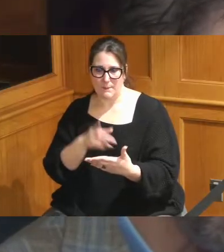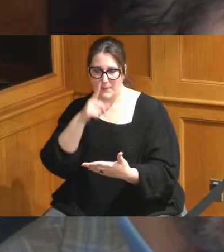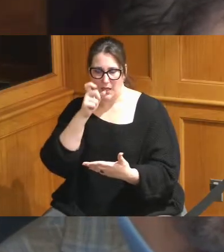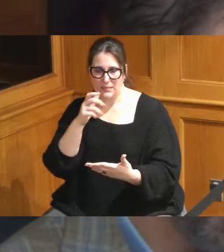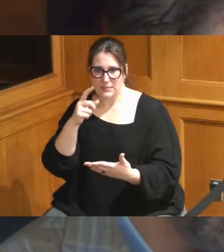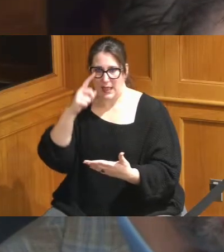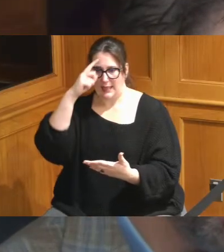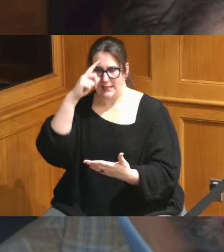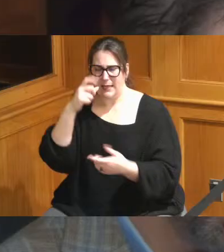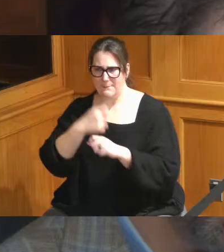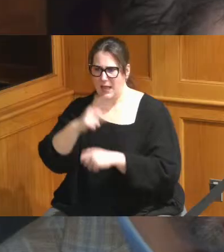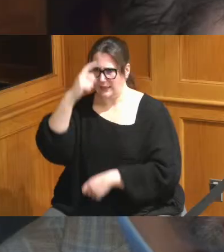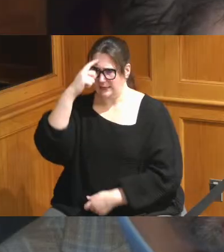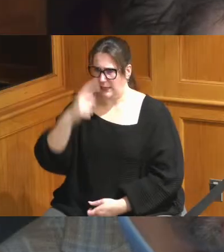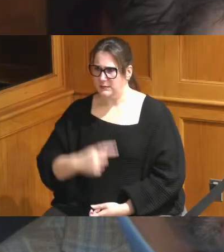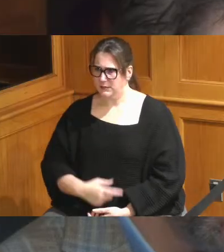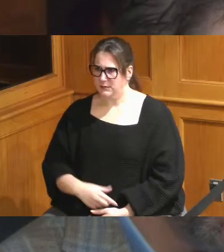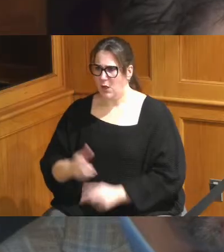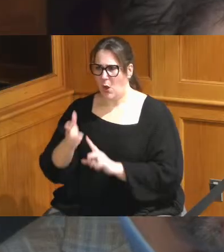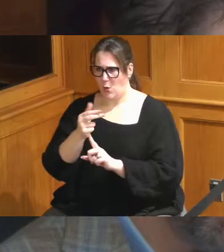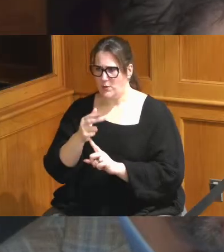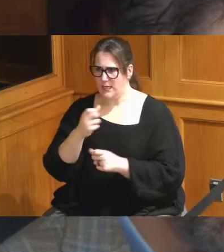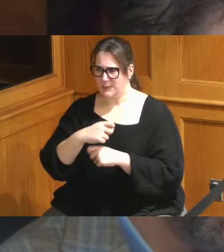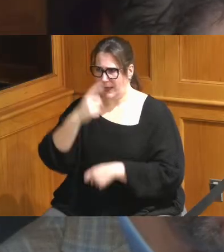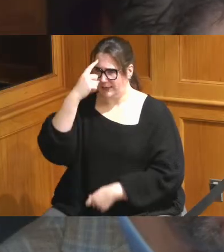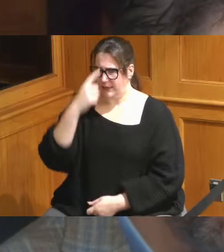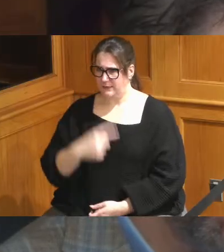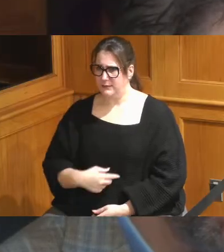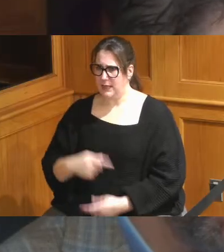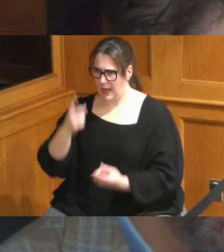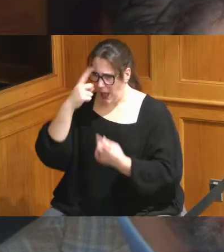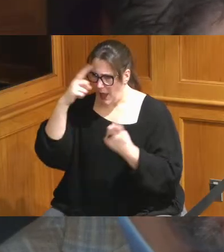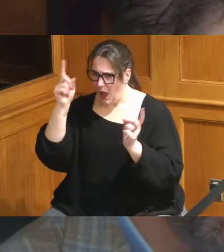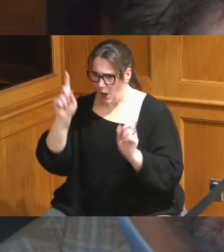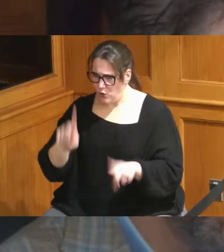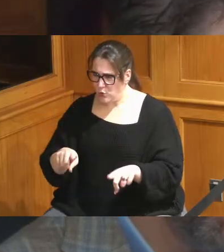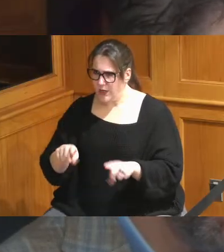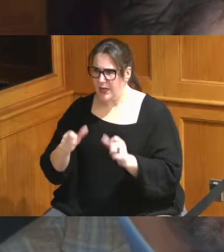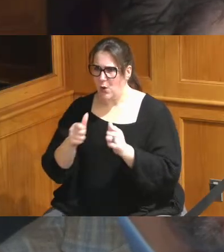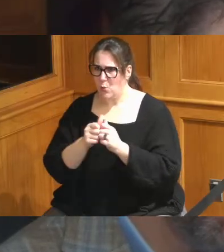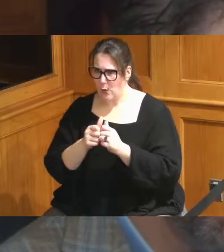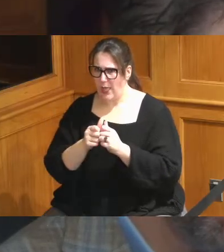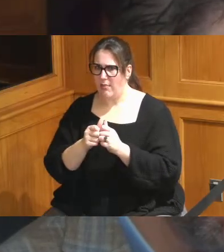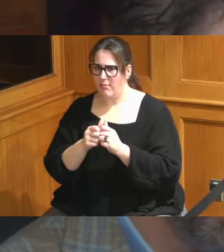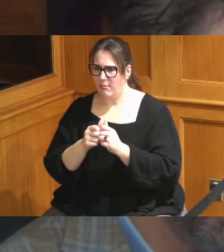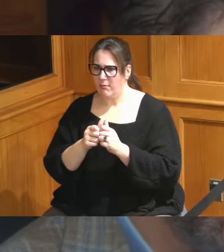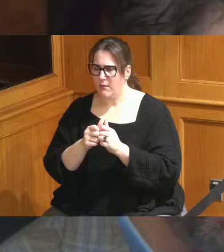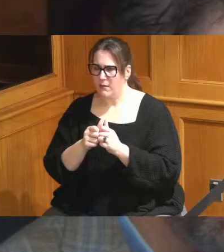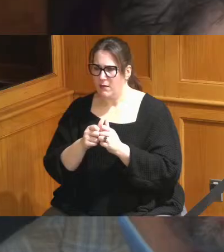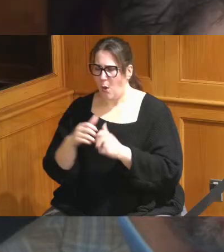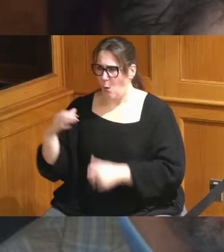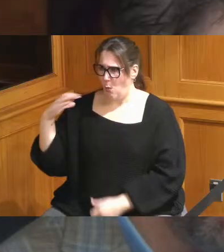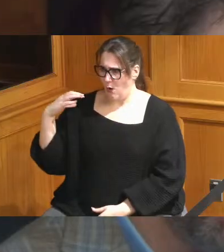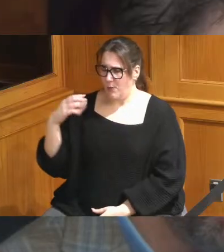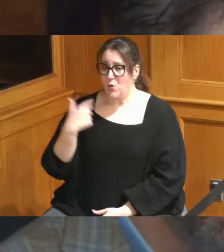makes sense. the hotels. I agree with you on the corporates because we saw what happened with GE